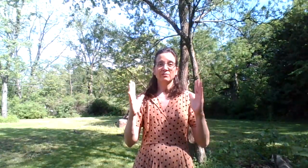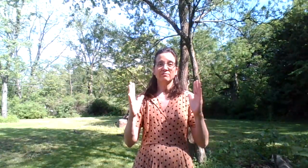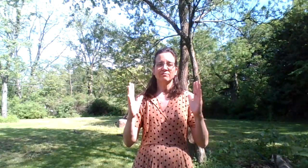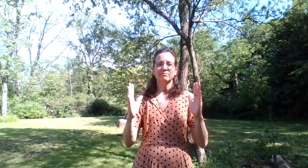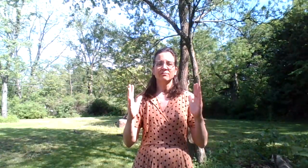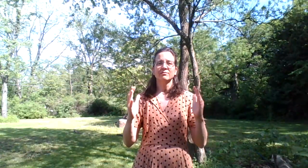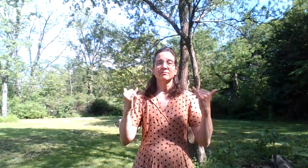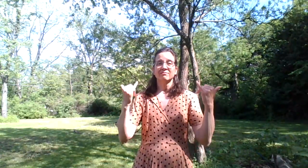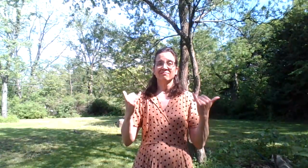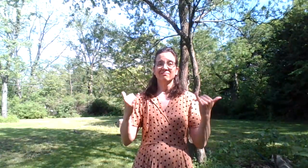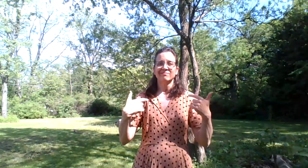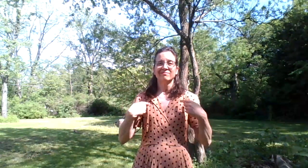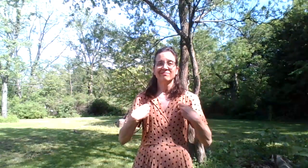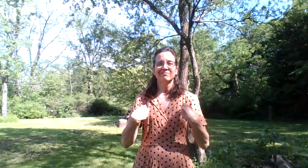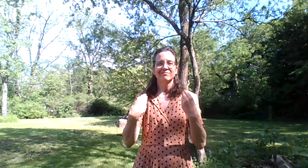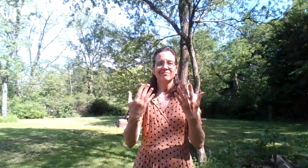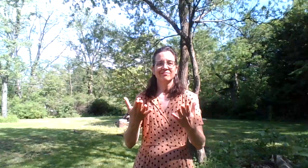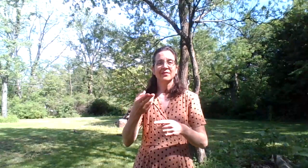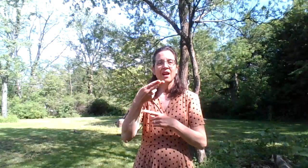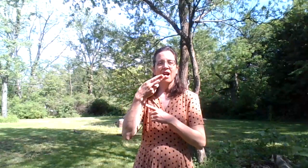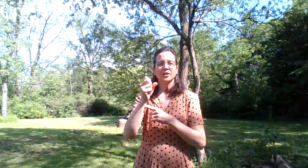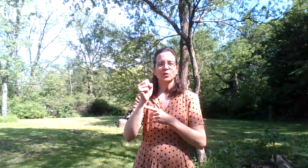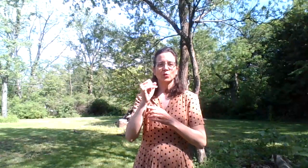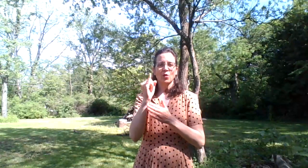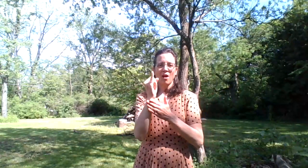And today I will present the high school art awards.